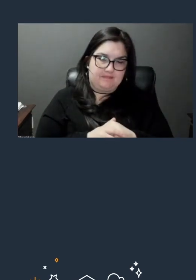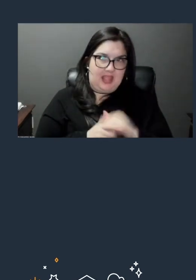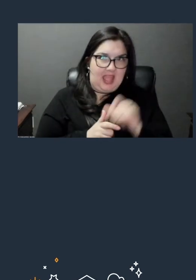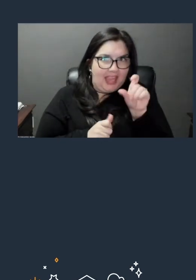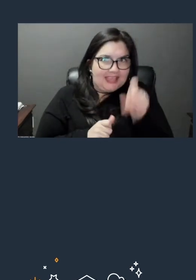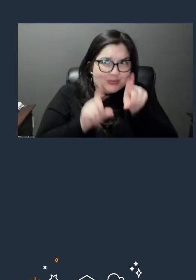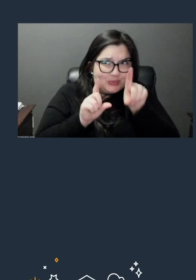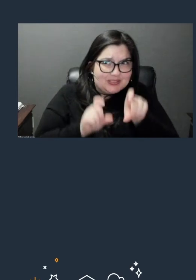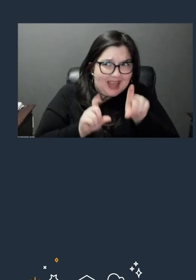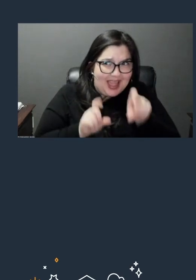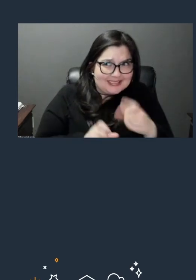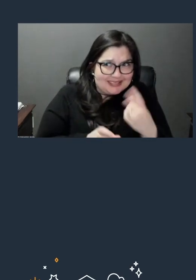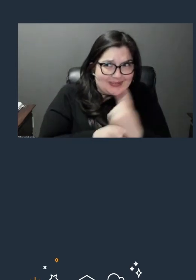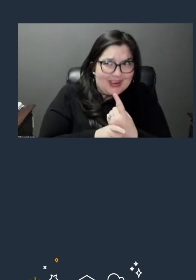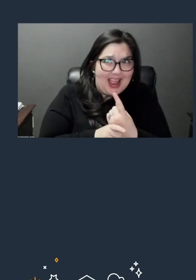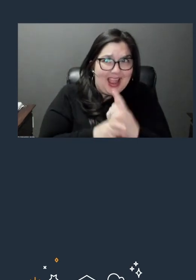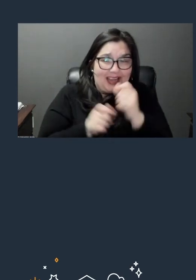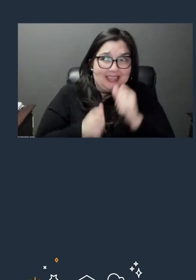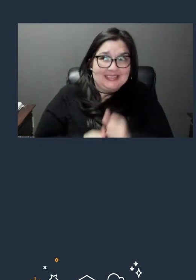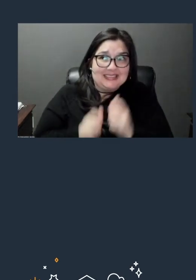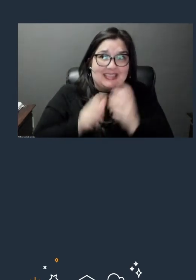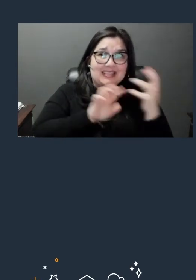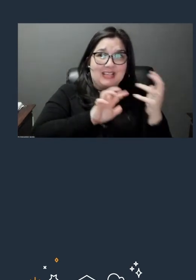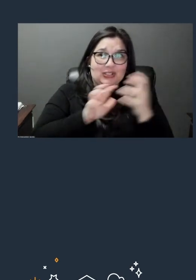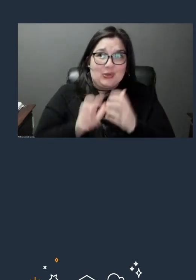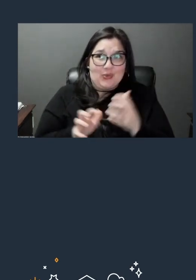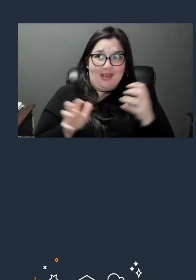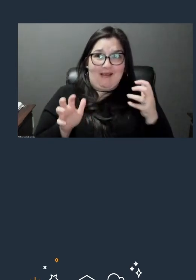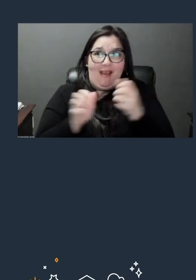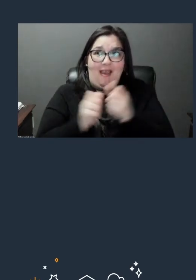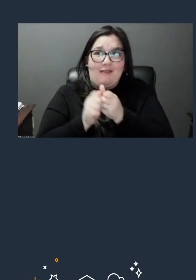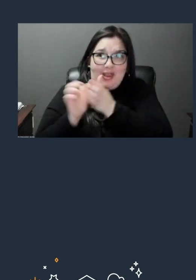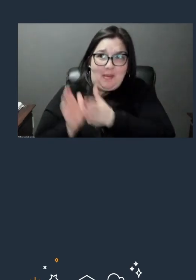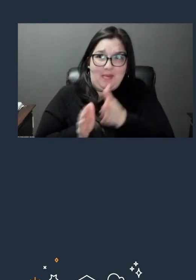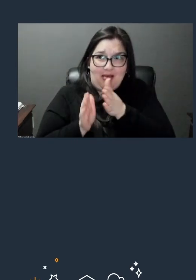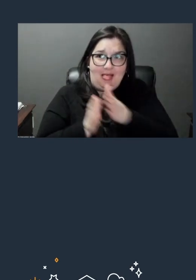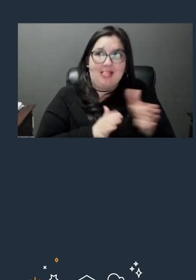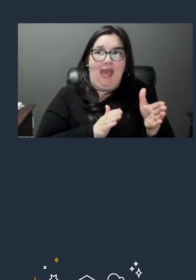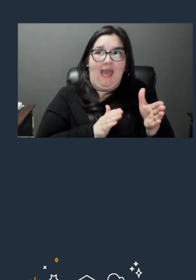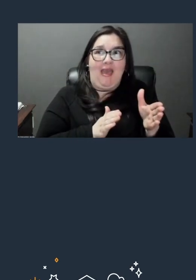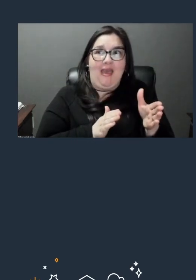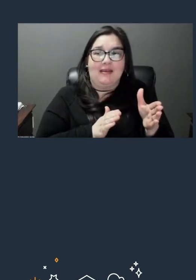Your disaster recovery plan doesn't work until you've exercised it. - Yep. If you have a disaster recovery plan